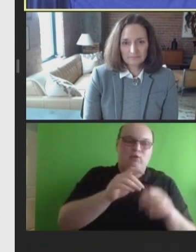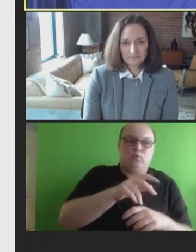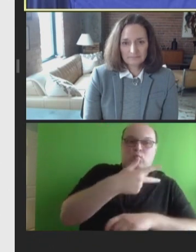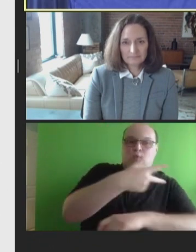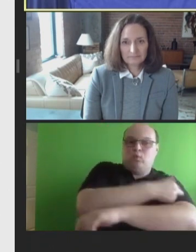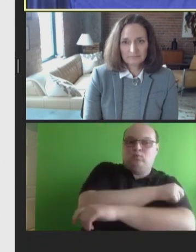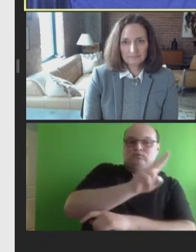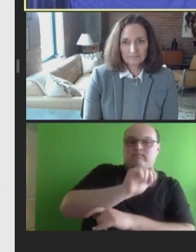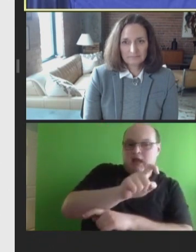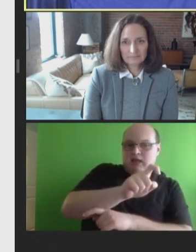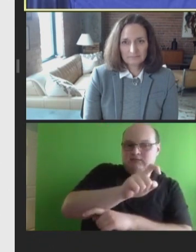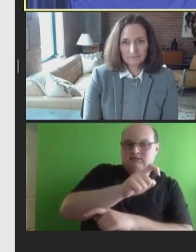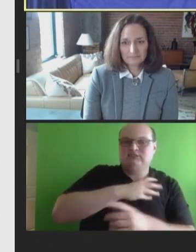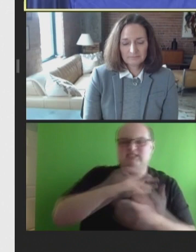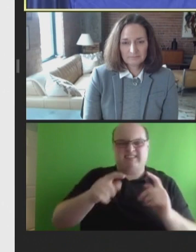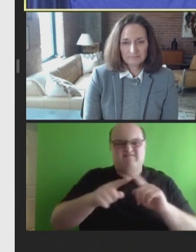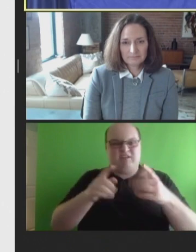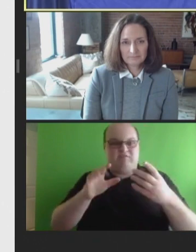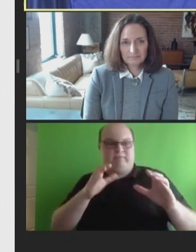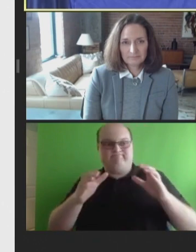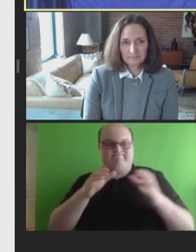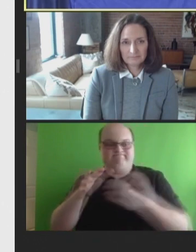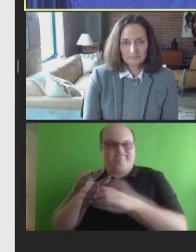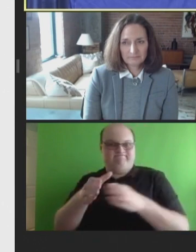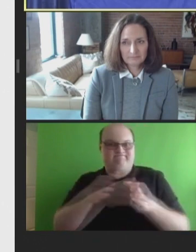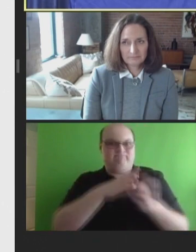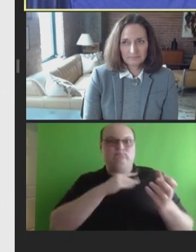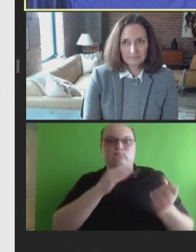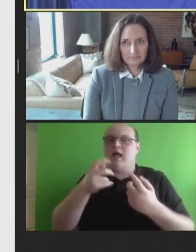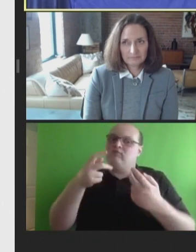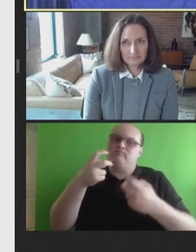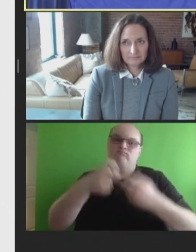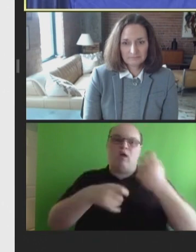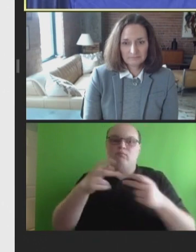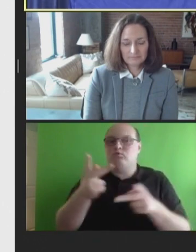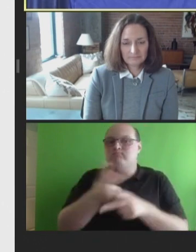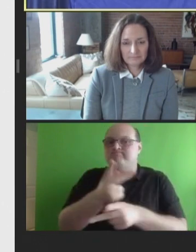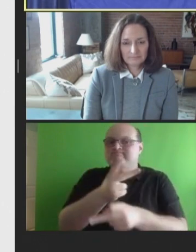And so, I think there are still many issues to be worked out related to that. I mean,